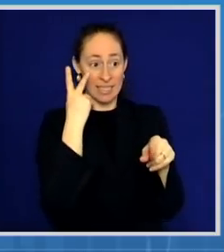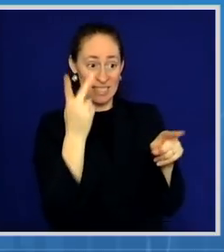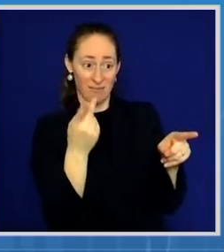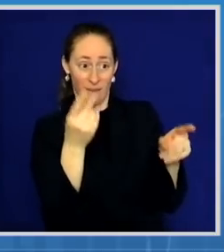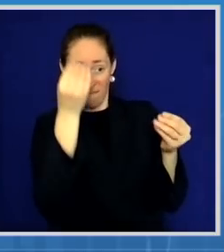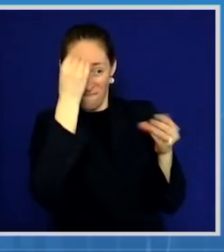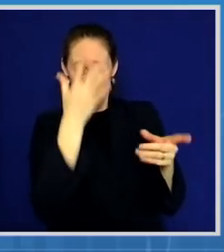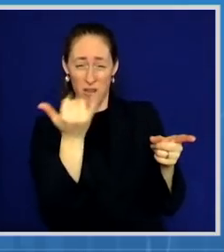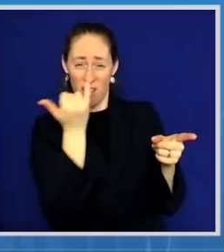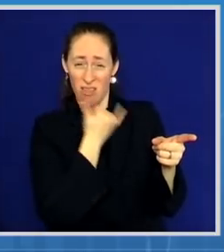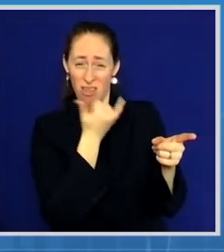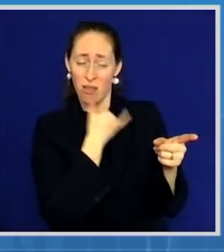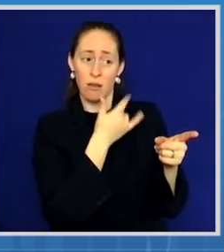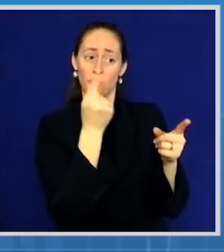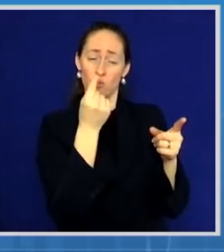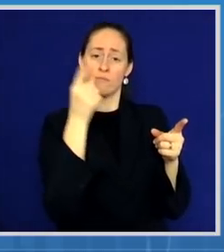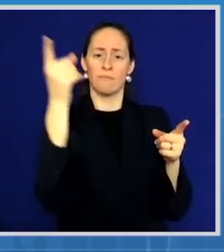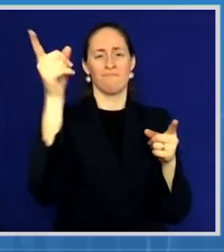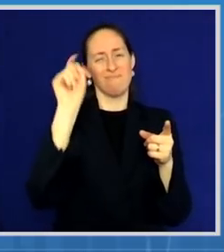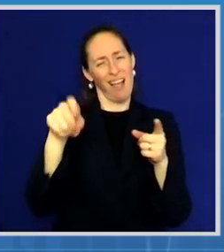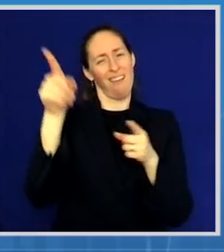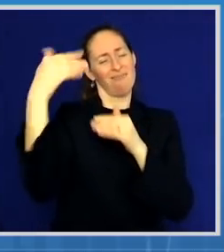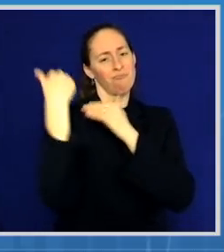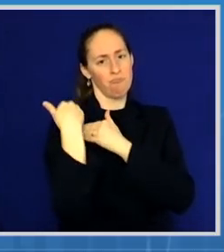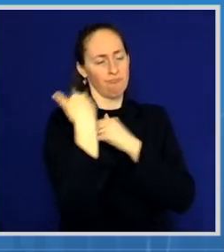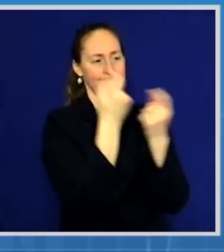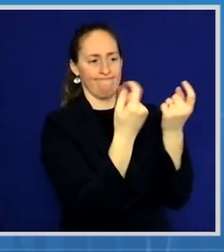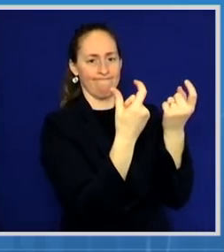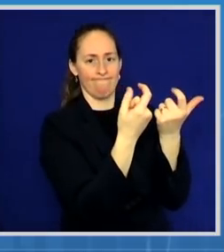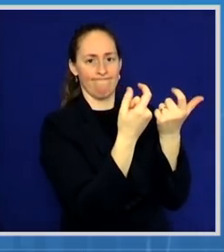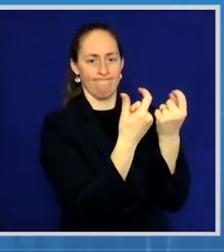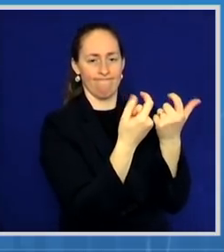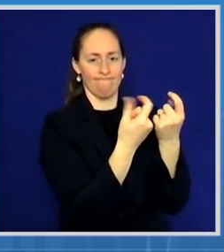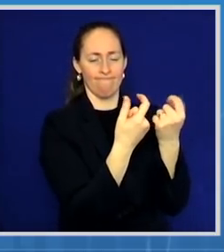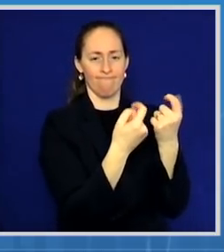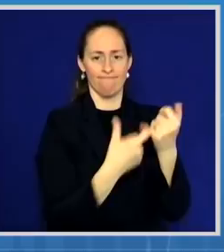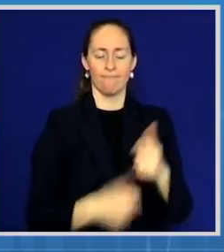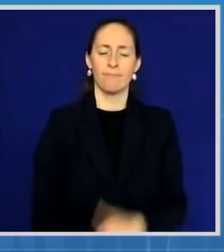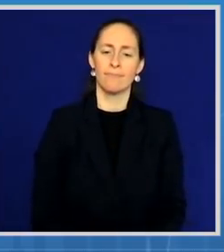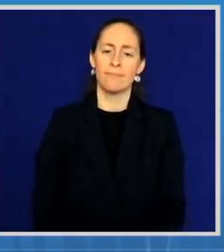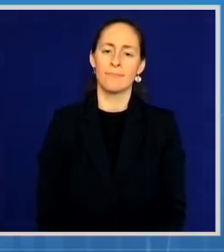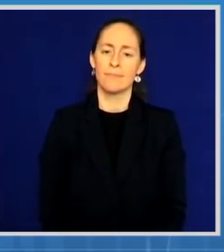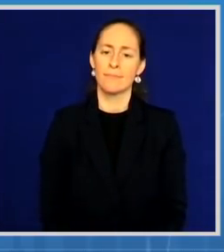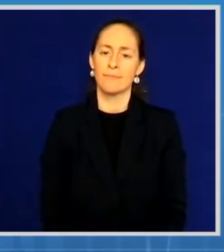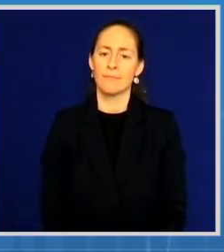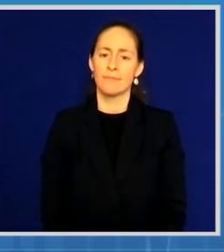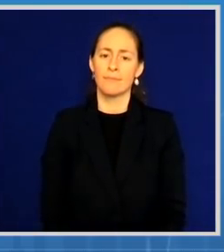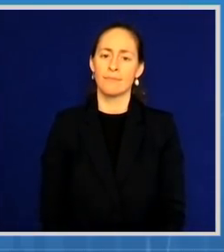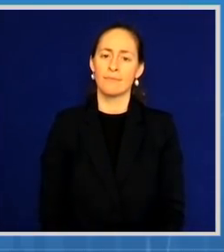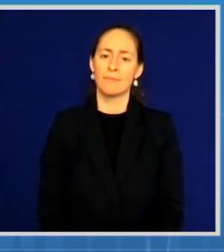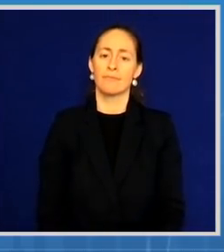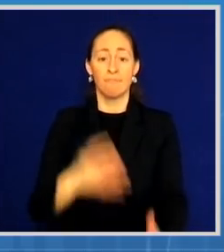I said at the top of this presser, that it is all of our responsibilities to step up